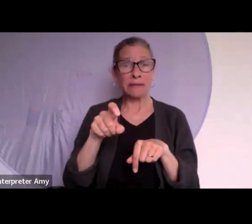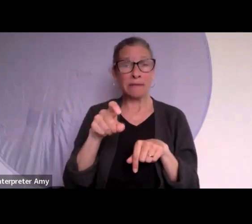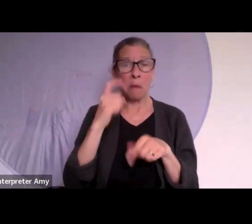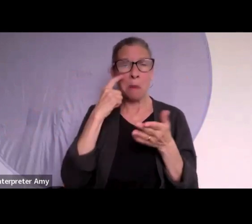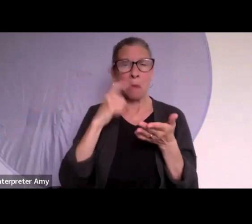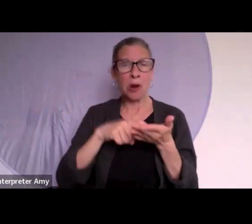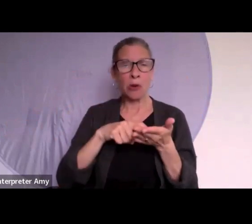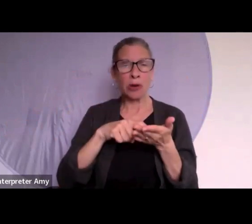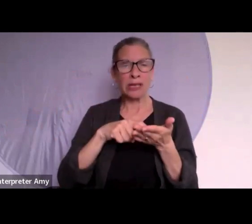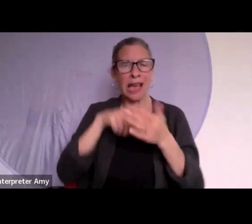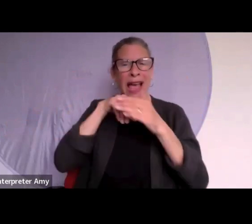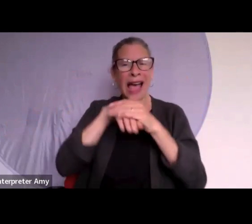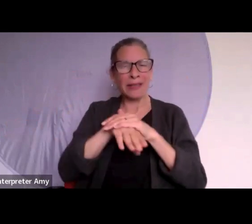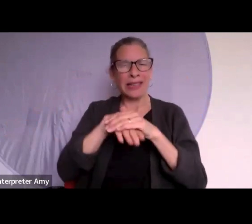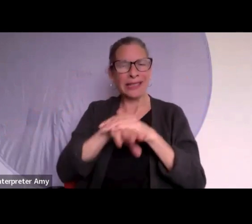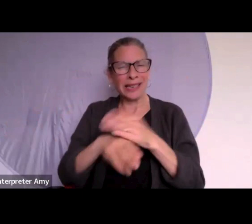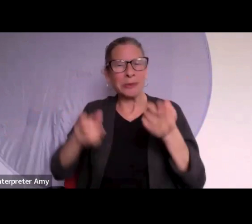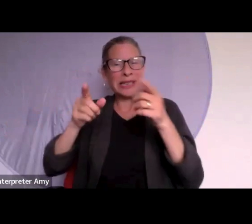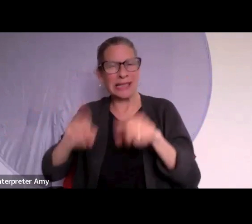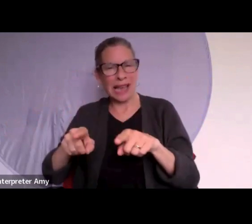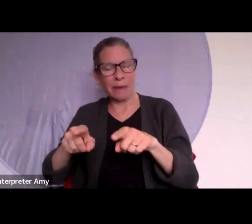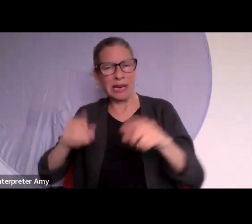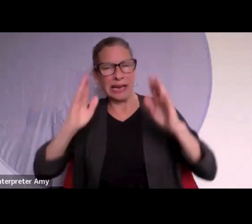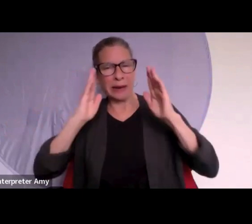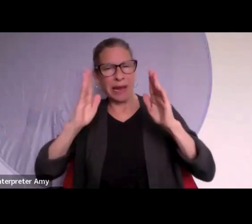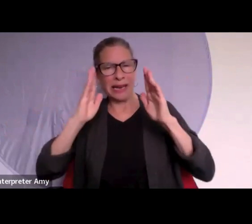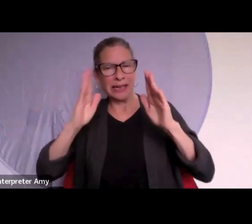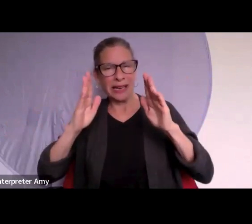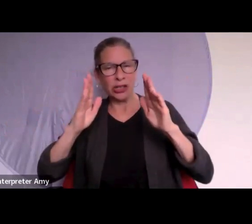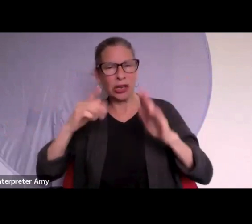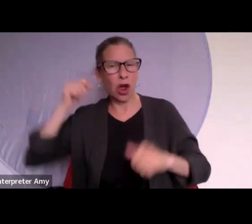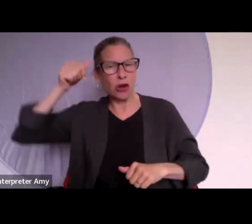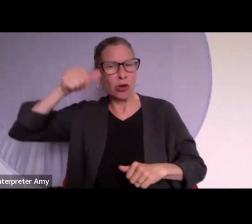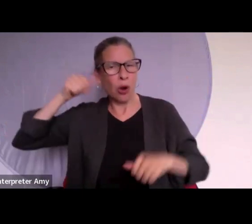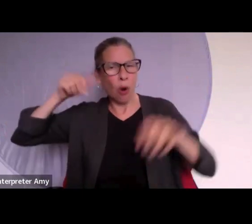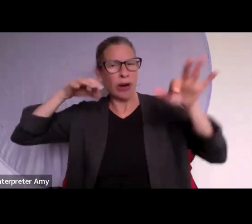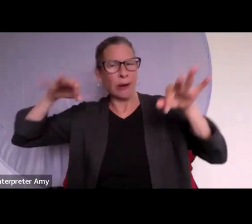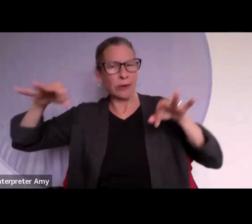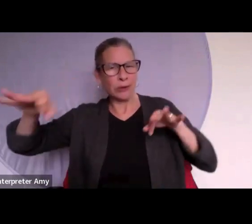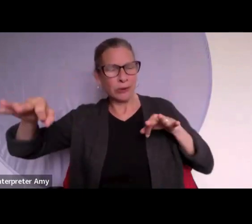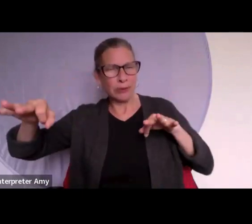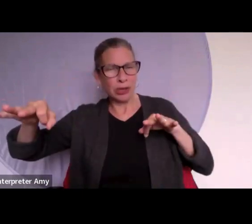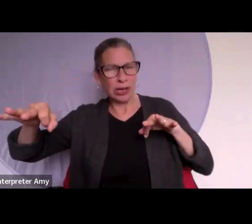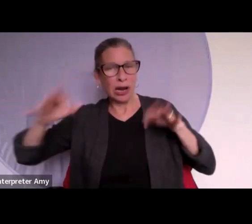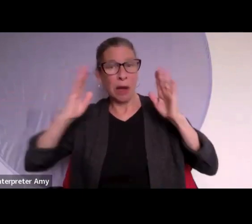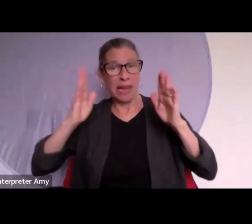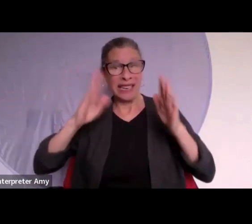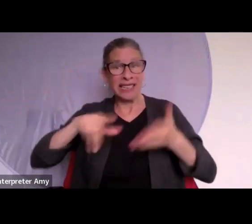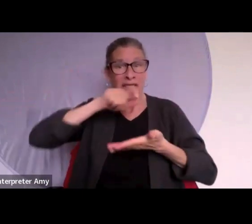accessibility is happening. And pay attention to the audio description. Pay attention, even in the writing process to know